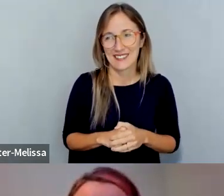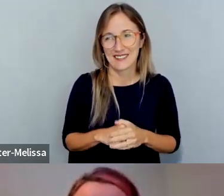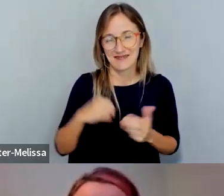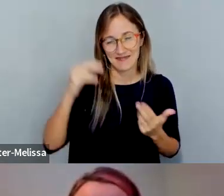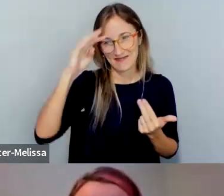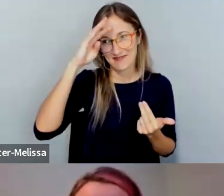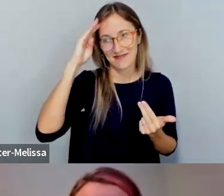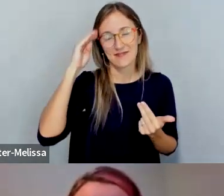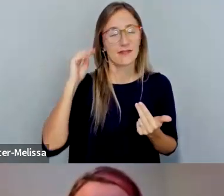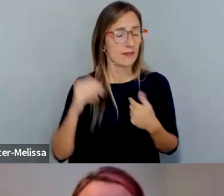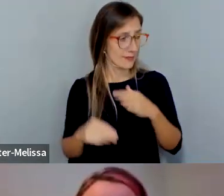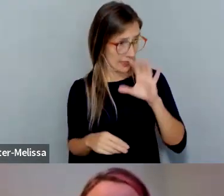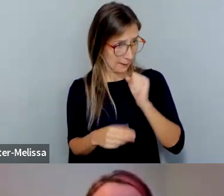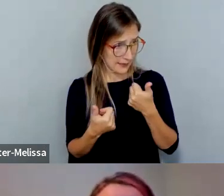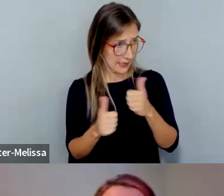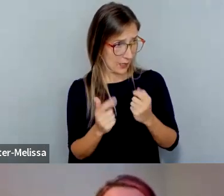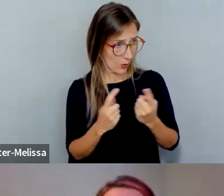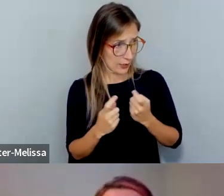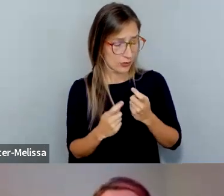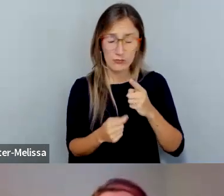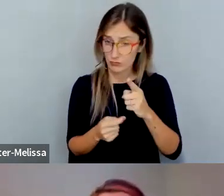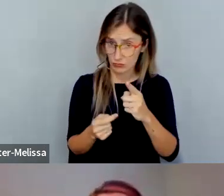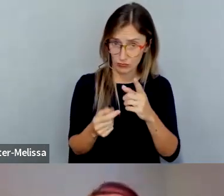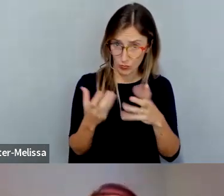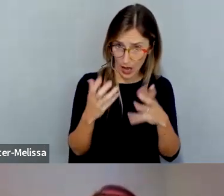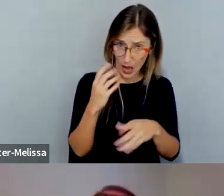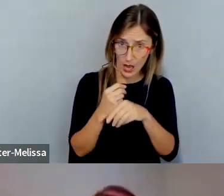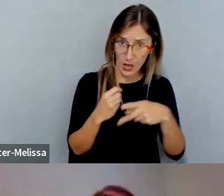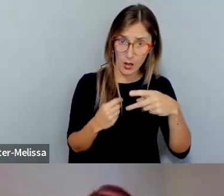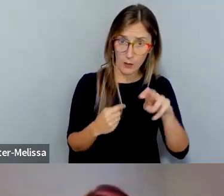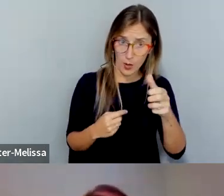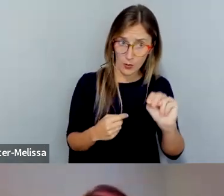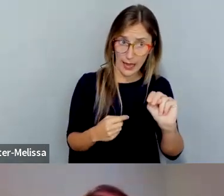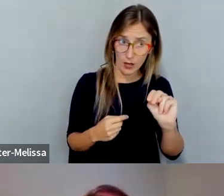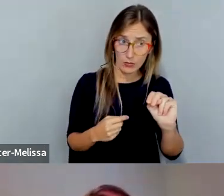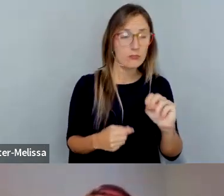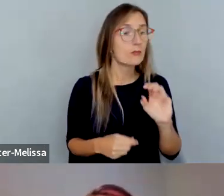else's is the good part. Erica says, my body hates all seasons equally.